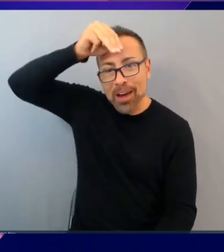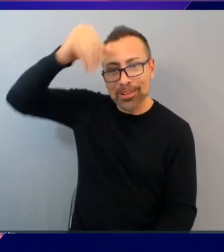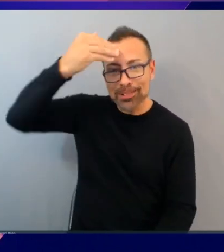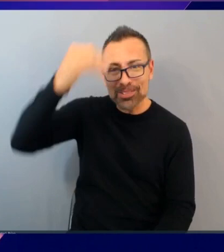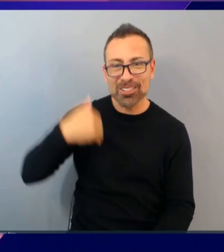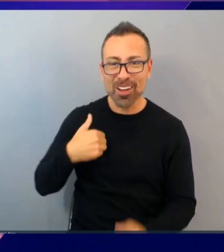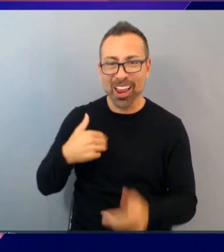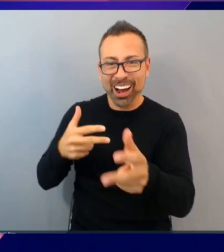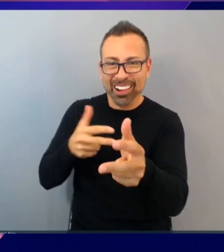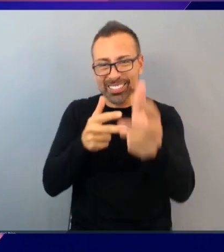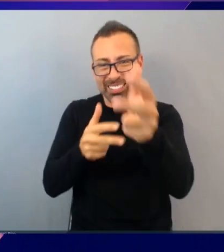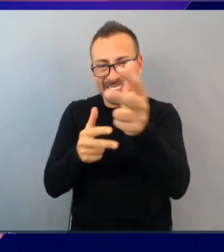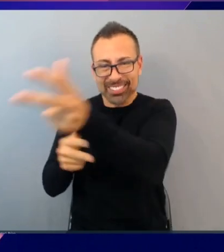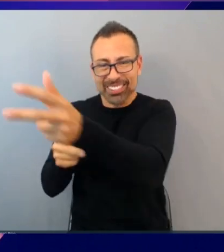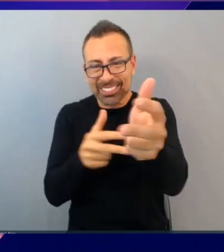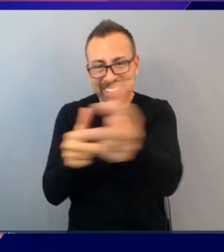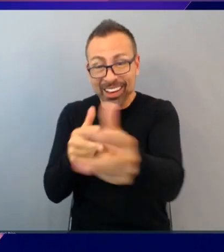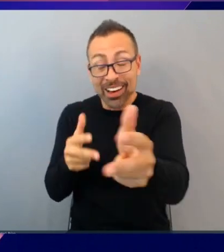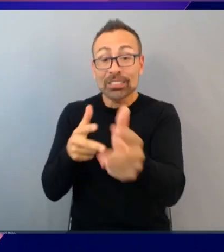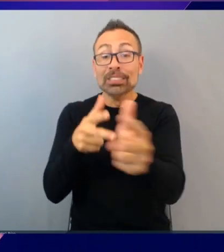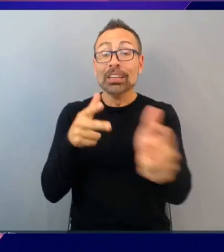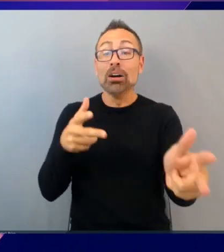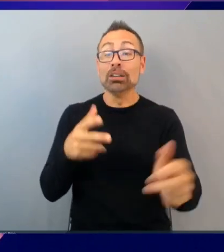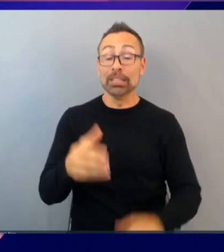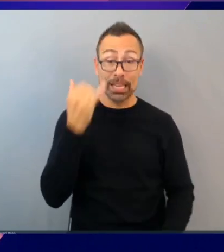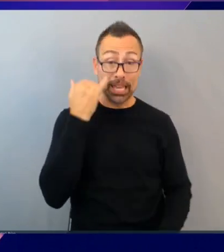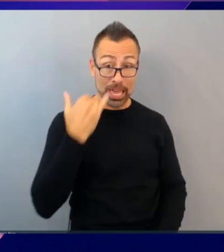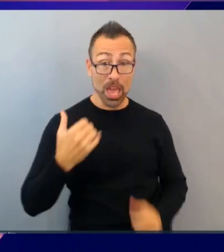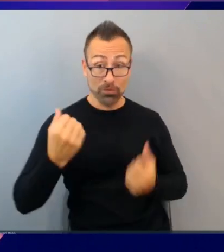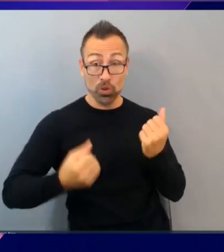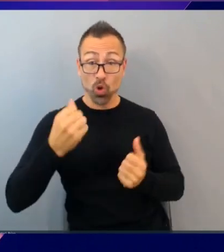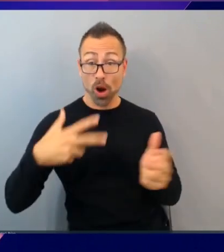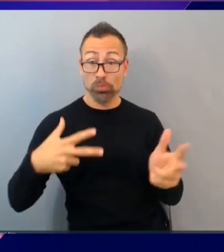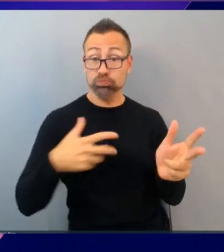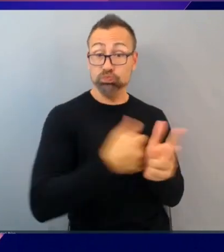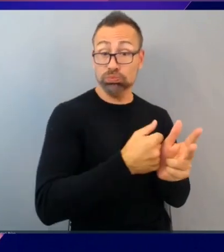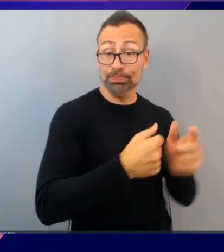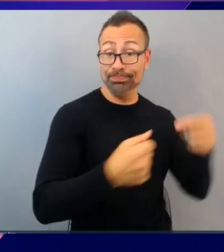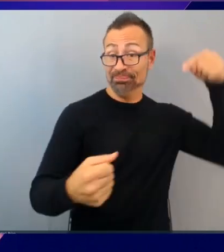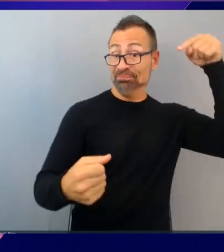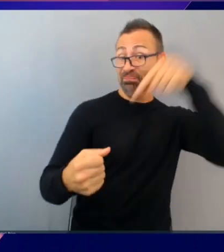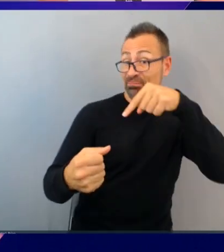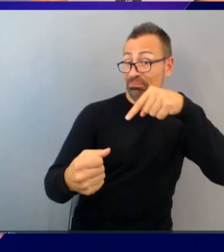If a car rear ends you, they get a penalty. So you'll see some really aggressive models kind of cut you off into that first turn.